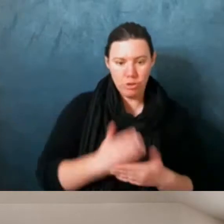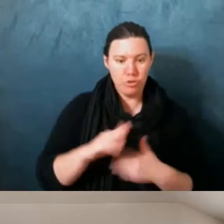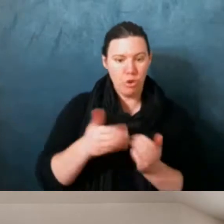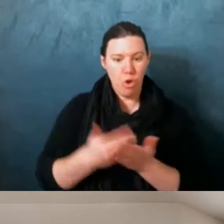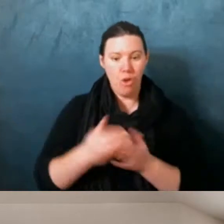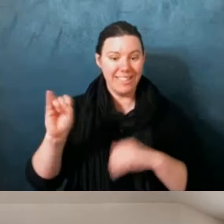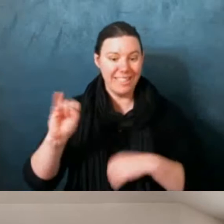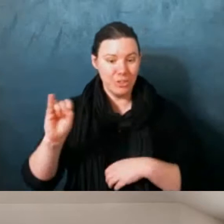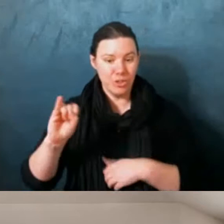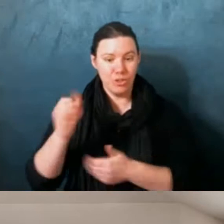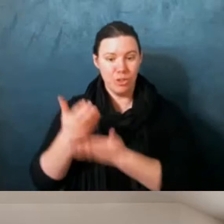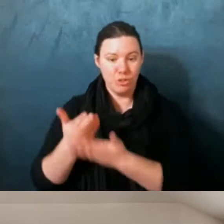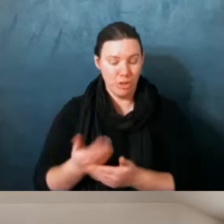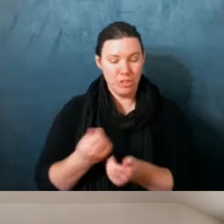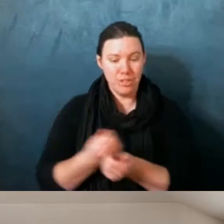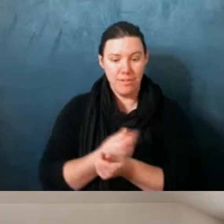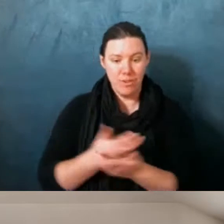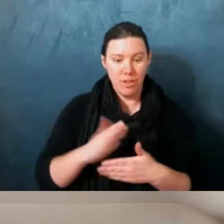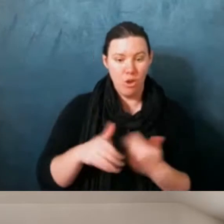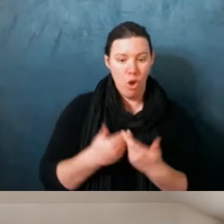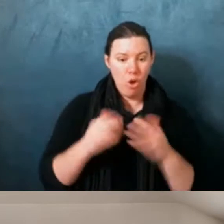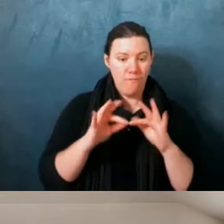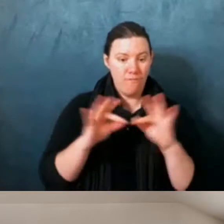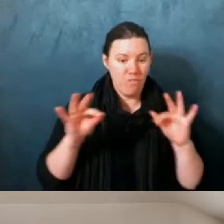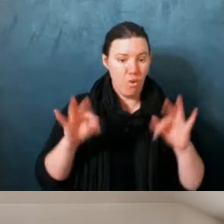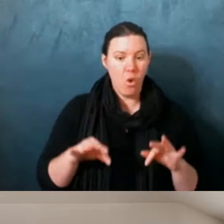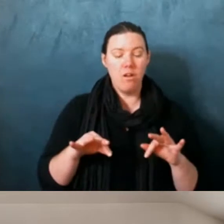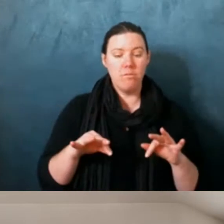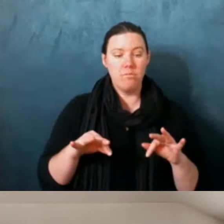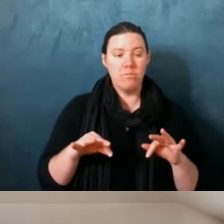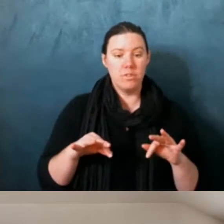the forms that are used in all the different medical offices